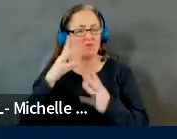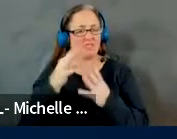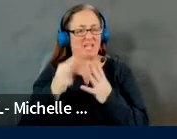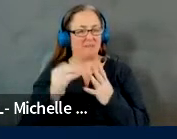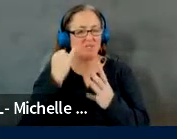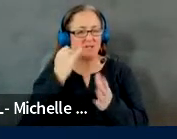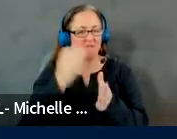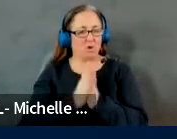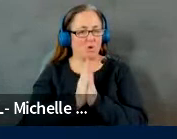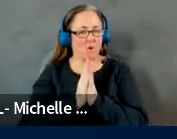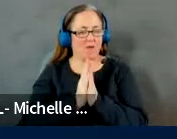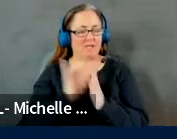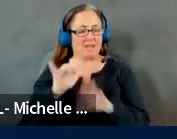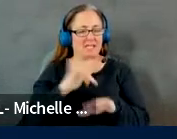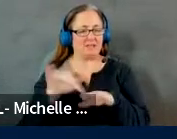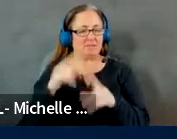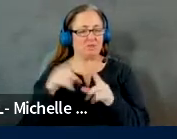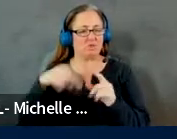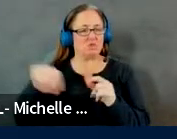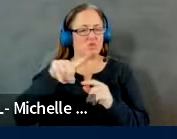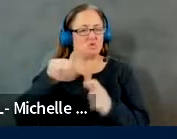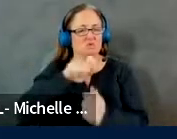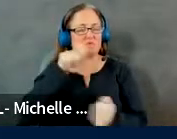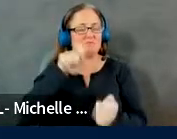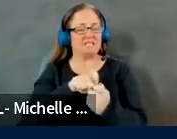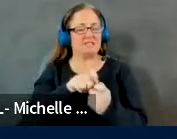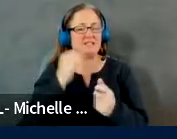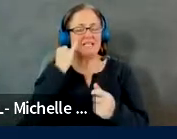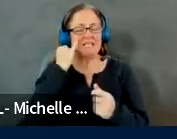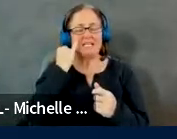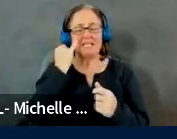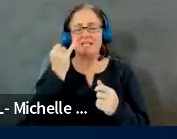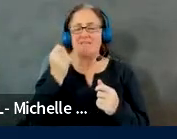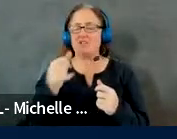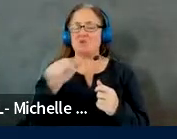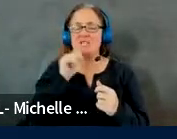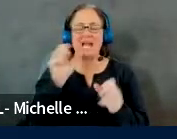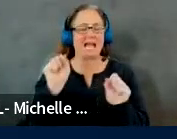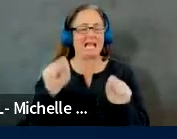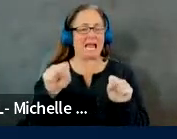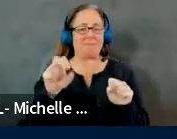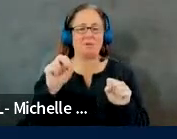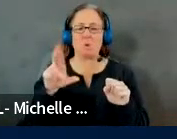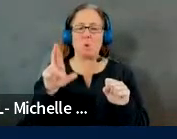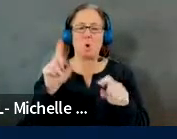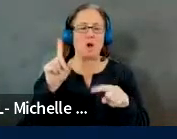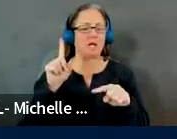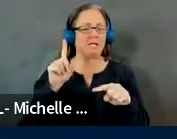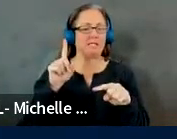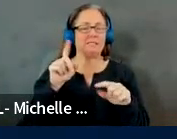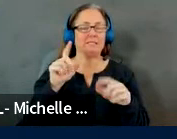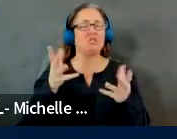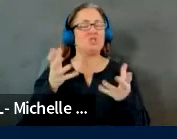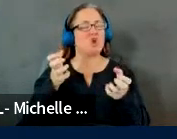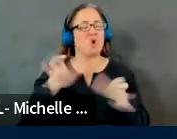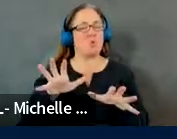that that's available to you, particularly if you are not able to or do not wish to undergo facial